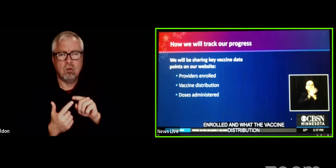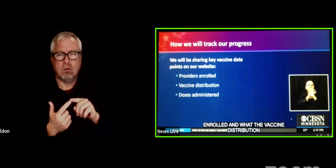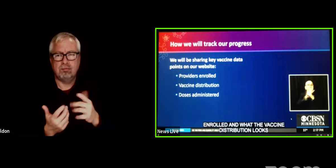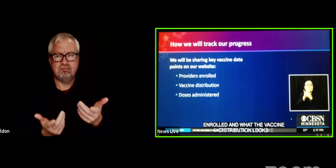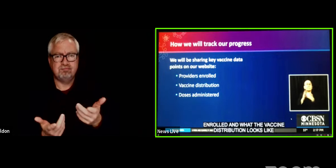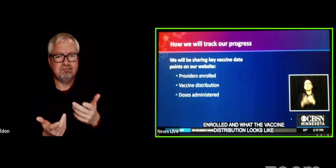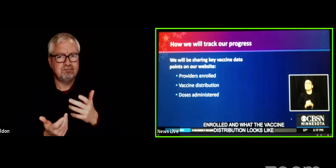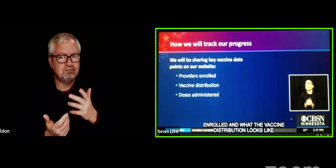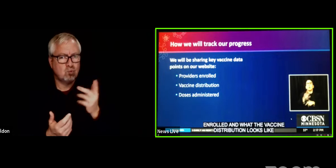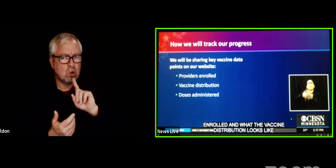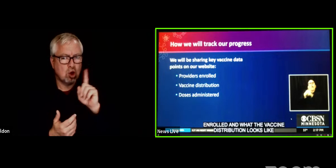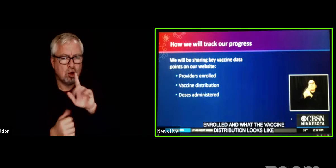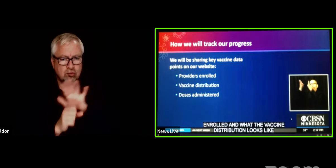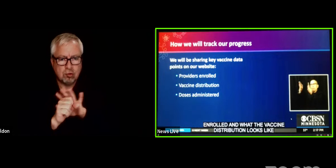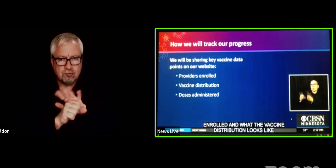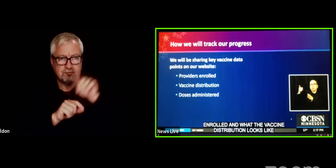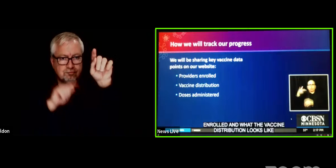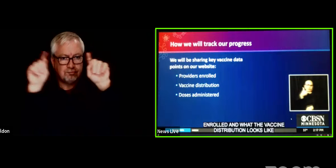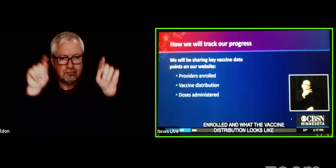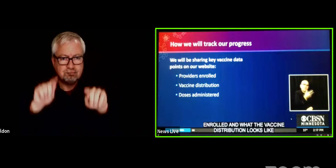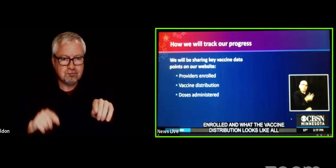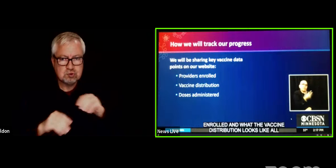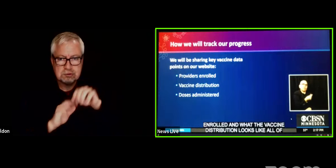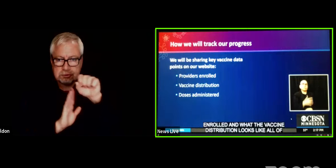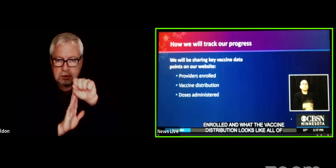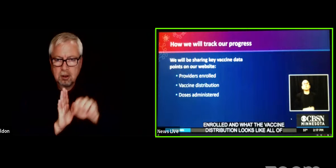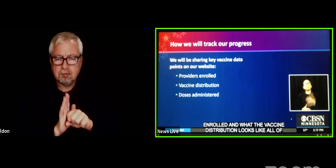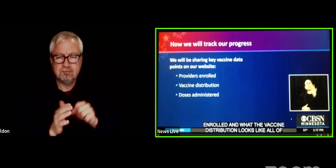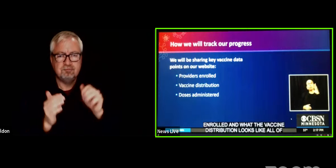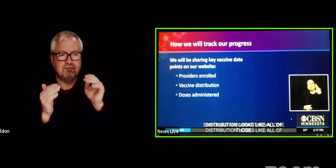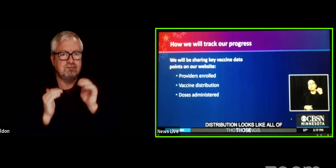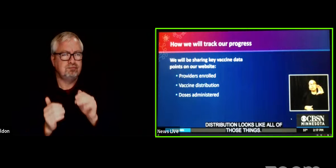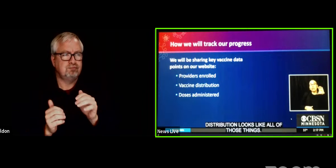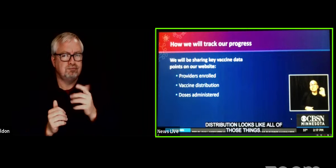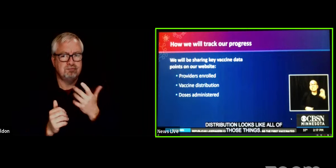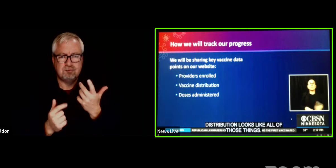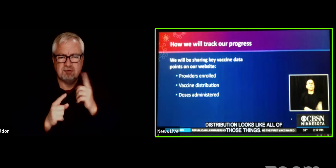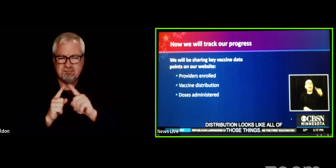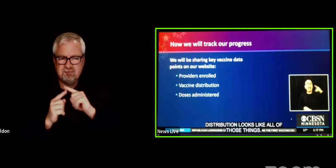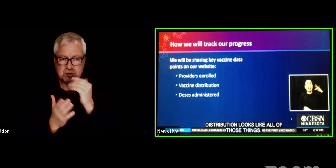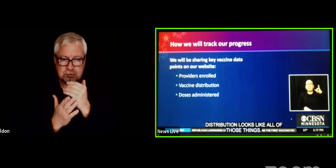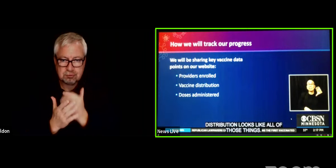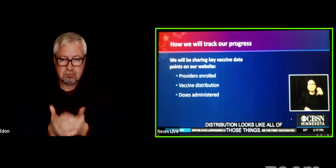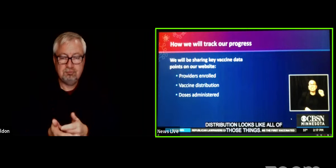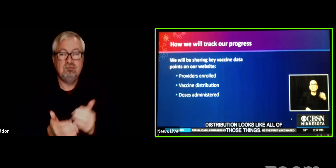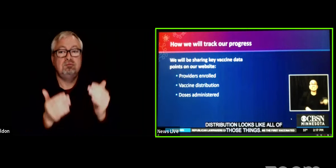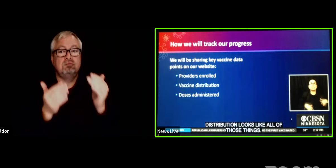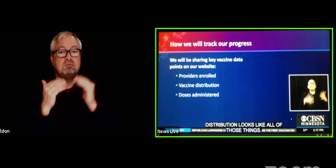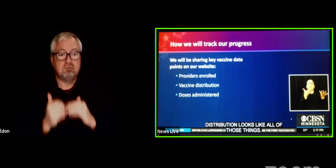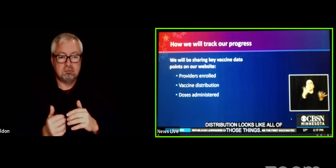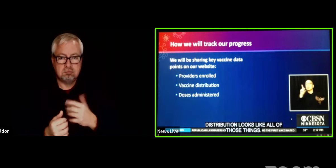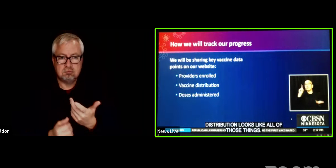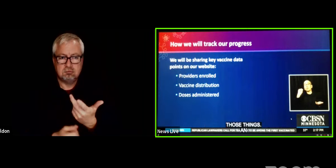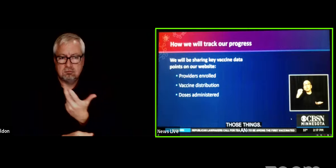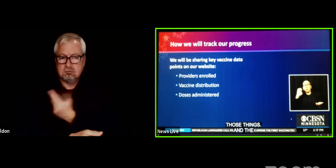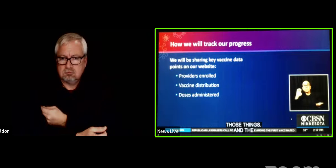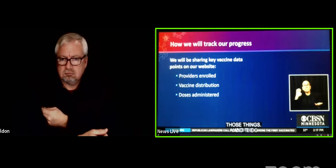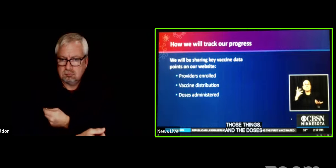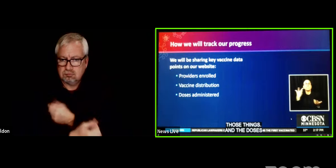THEN ALSO, DOSES ADMINISTERED SO WHO'S GOTTEN VACCINATIONS, SO YOU'LL BE ABLE TO TRACK OUR PROGRESS AS WE GO THROUGH.